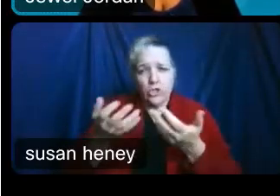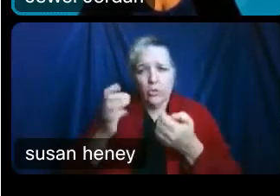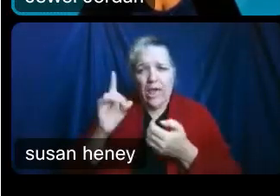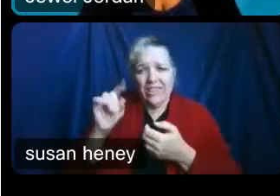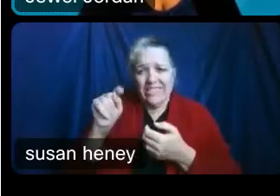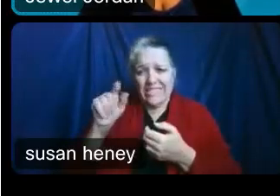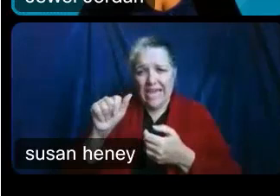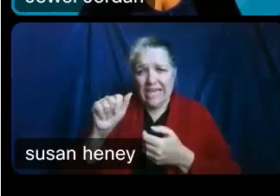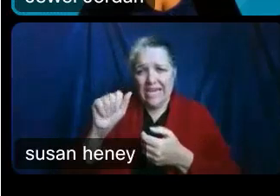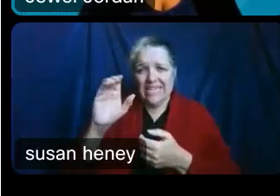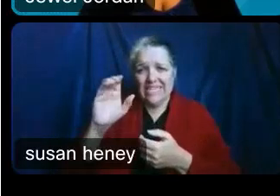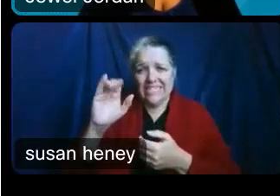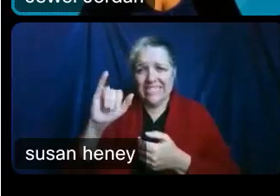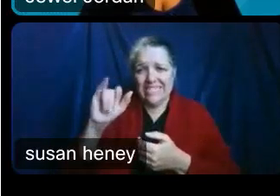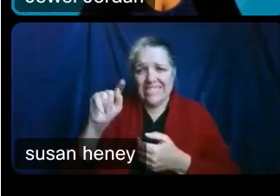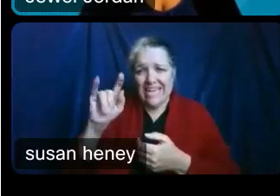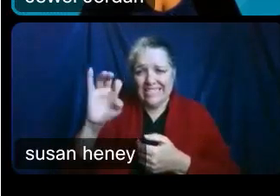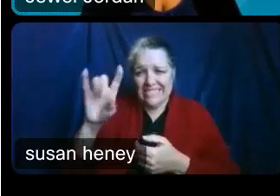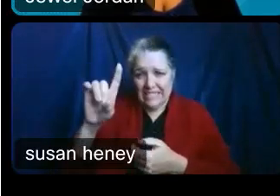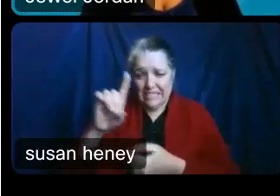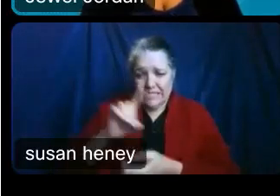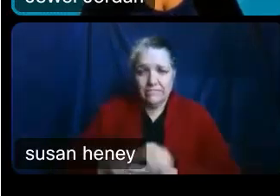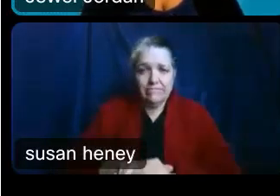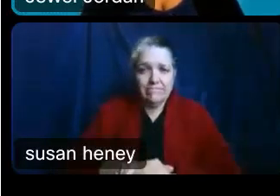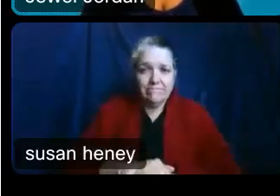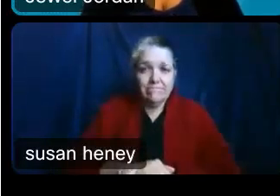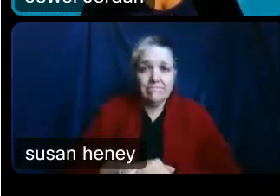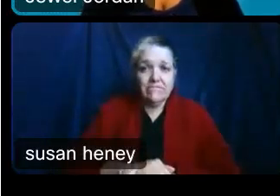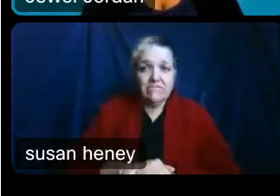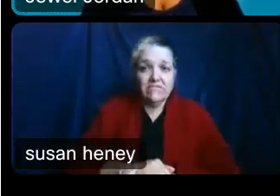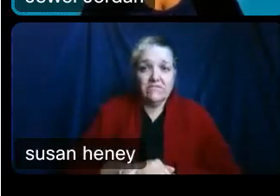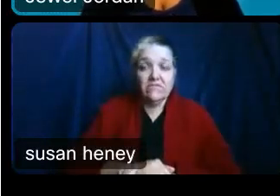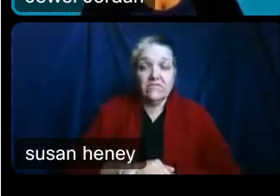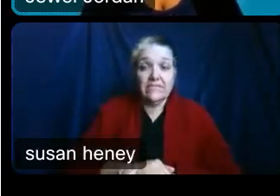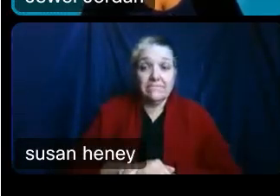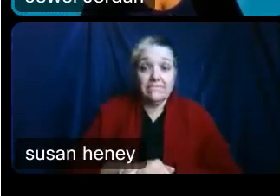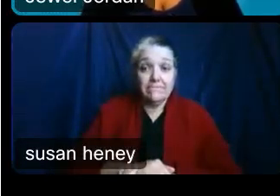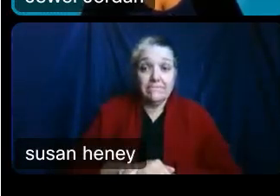it to be cited? >> Jewel Jordan: Sure, actually, I can actually